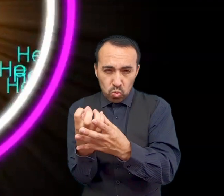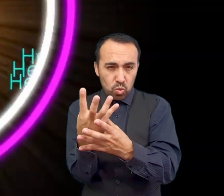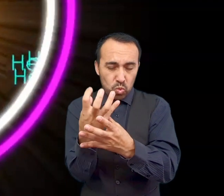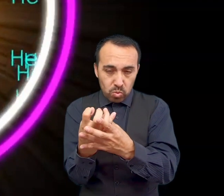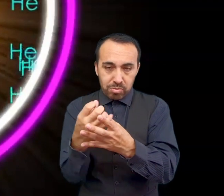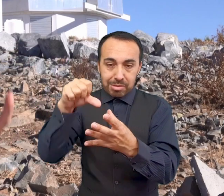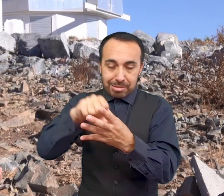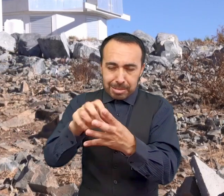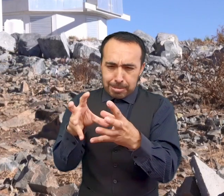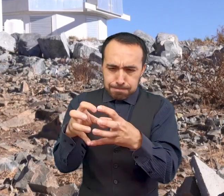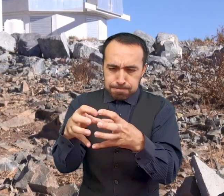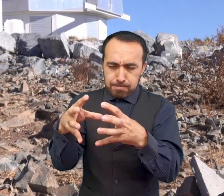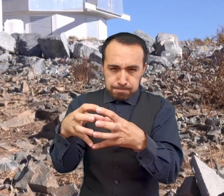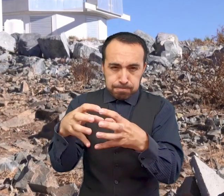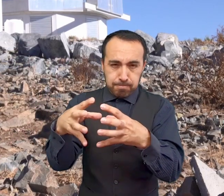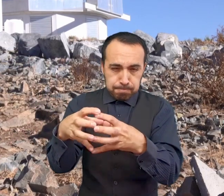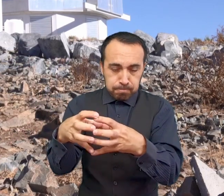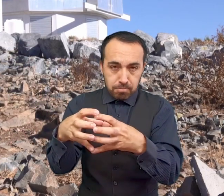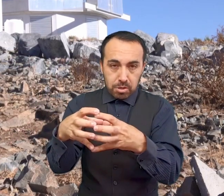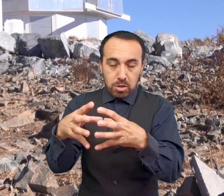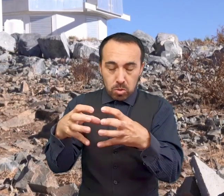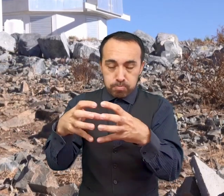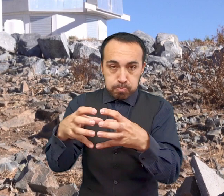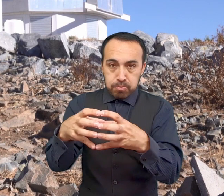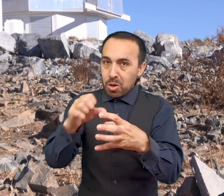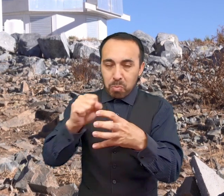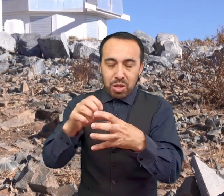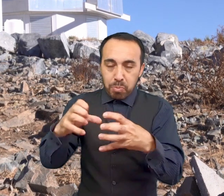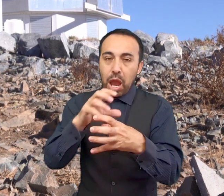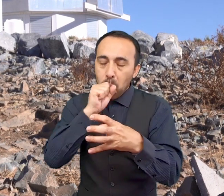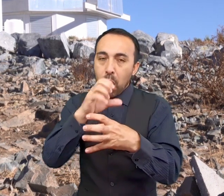and burns around the now inert core. Meanwhile, the helium core continues